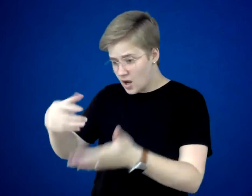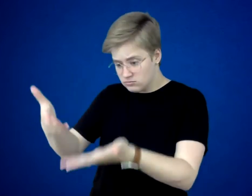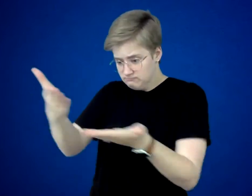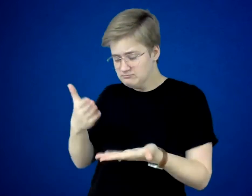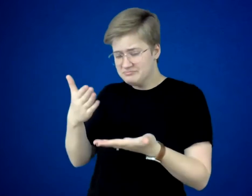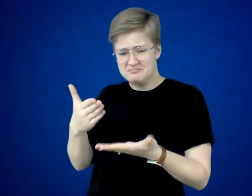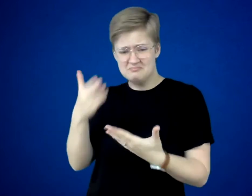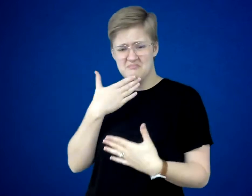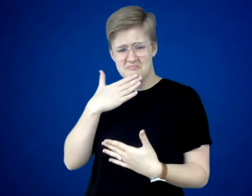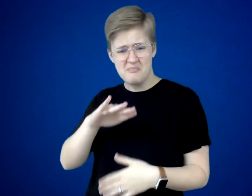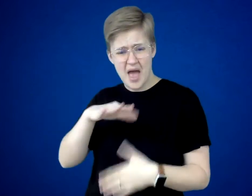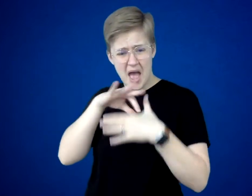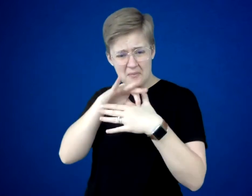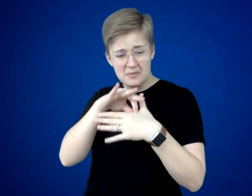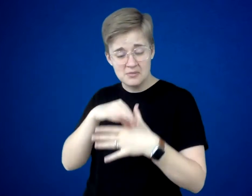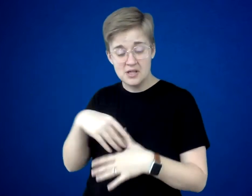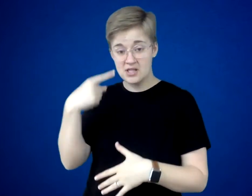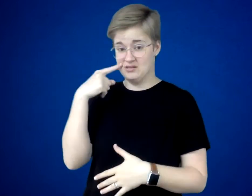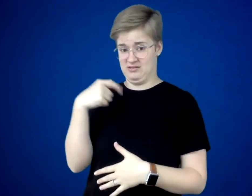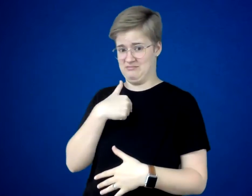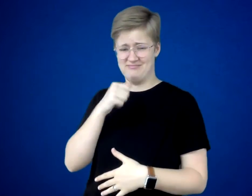He thinks I ain’t man enough to put meat on my own table.”